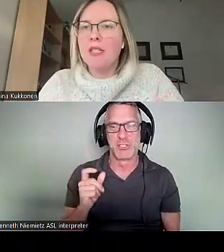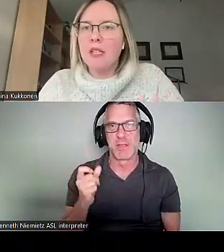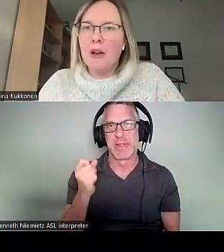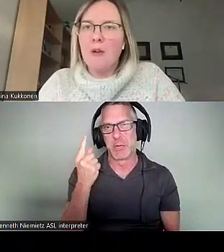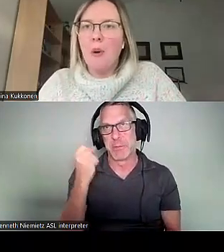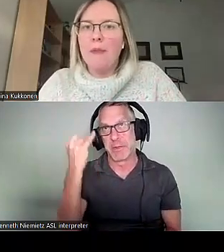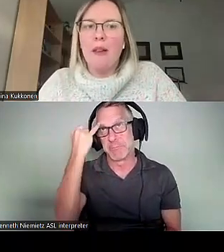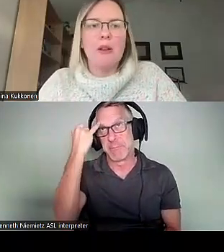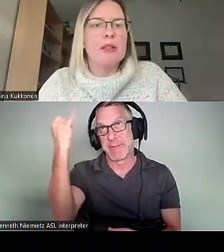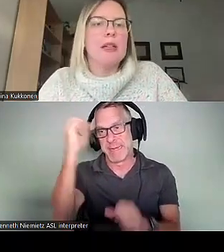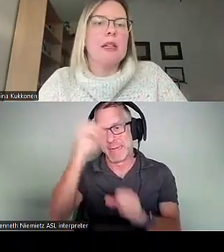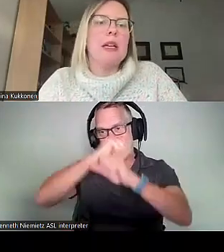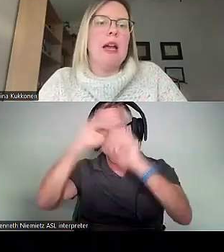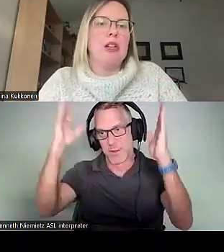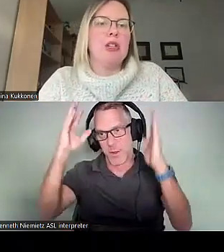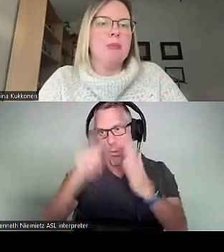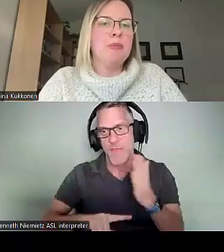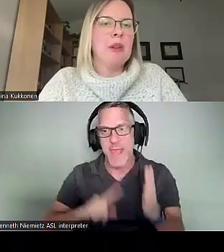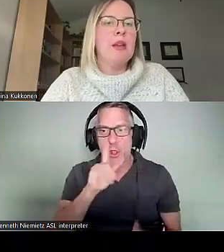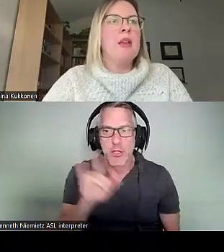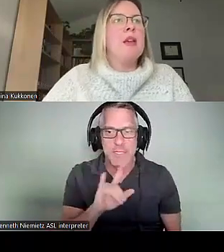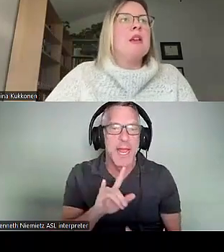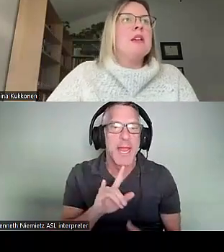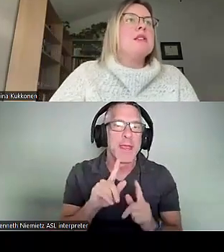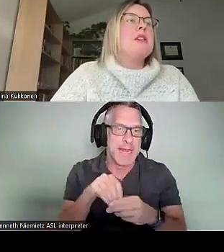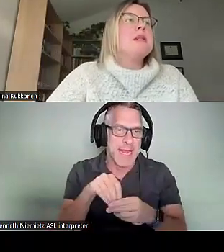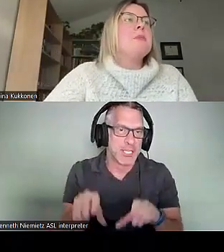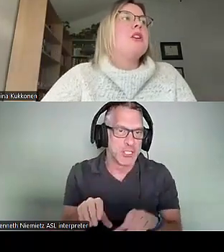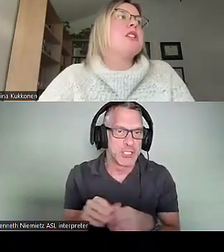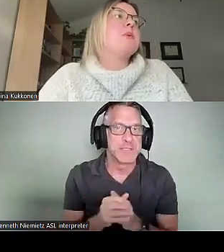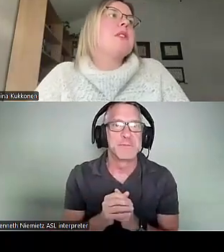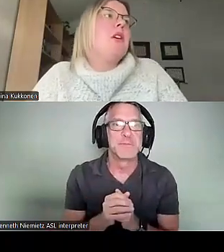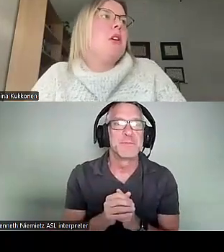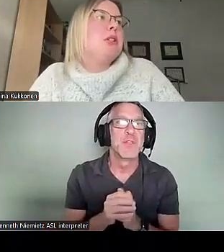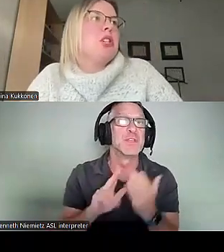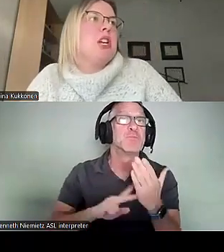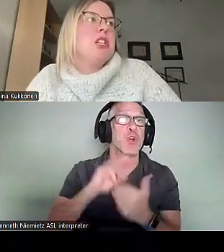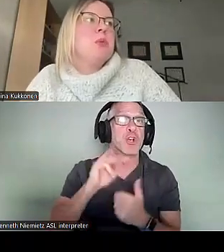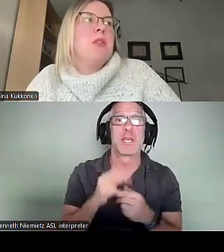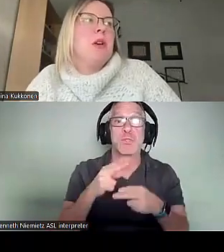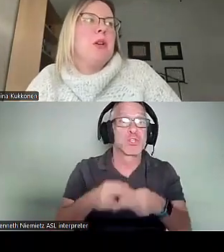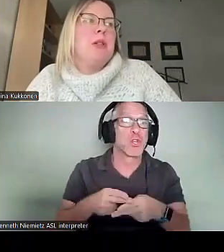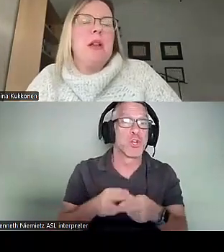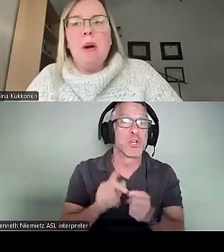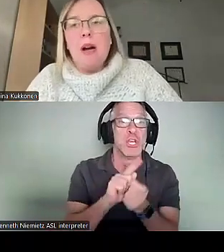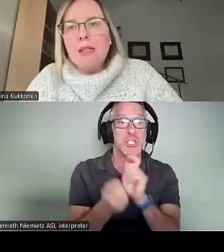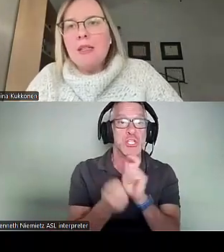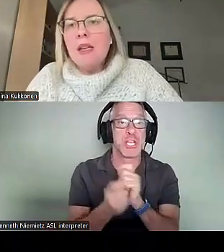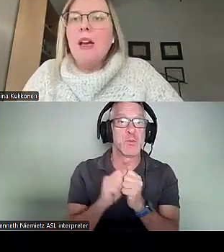idea of what that looks like in action. This project was called Change with the Earth in Mind,